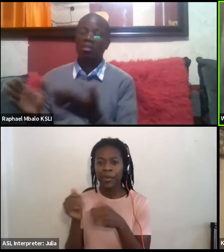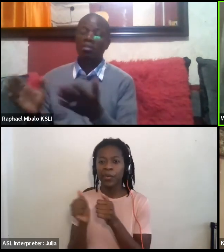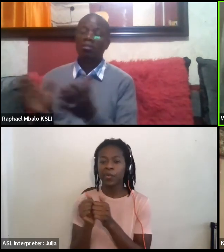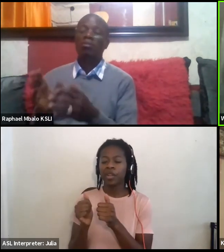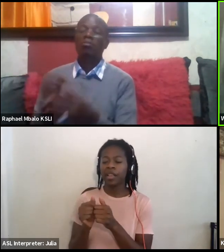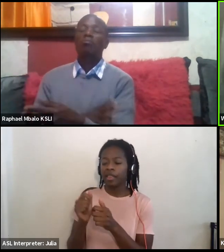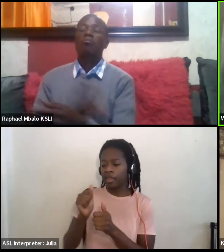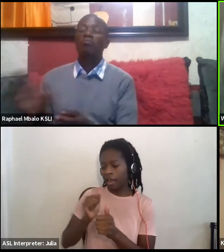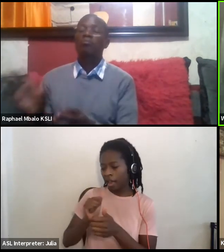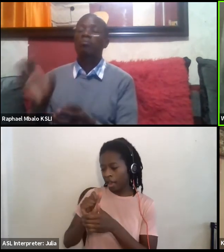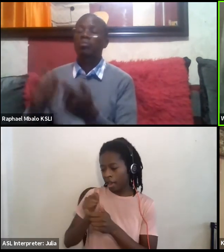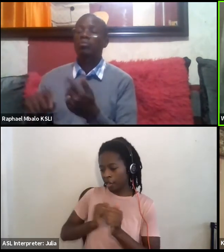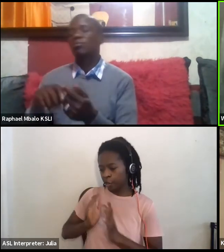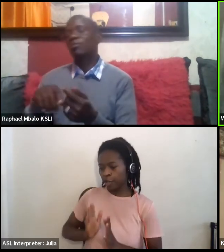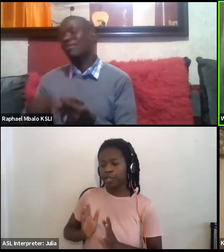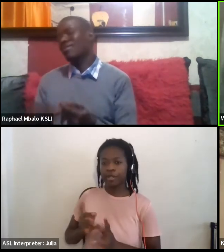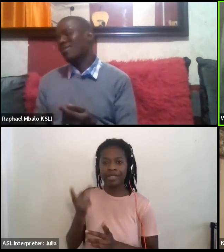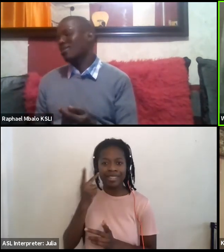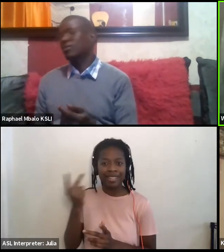and just see them grow in that way.